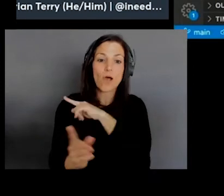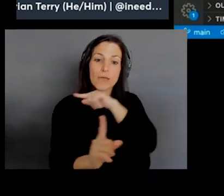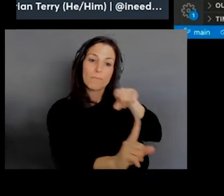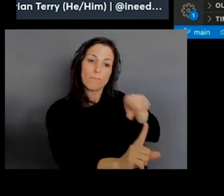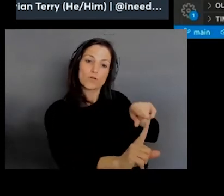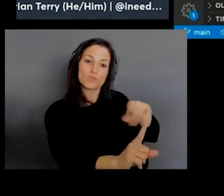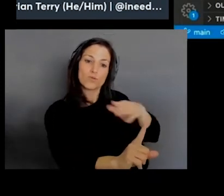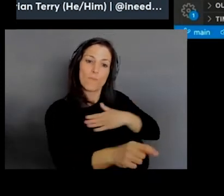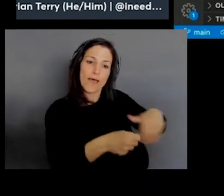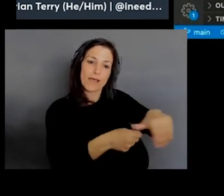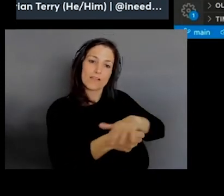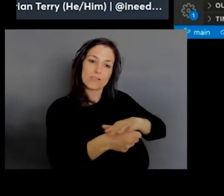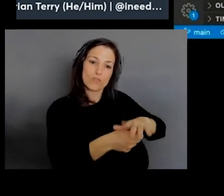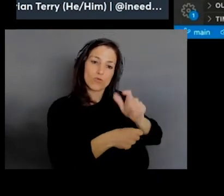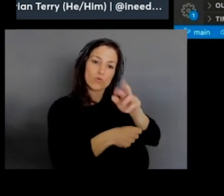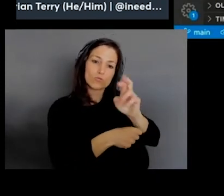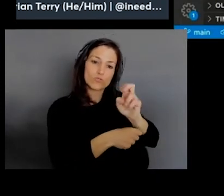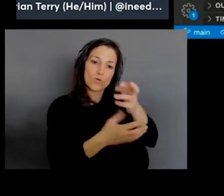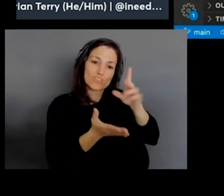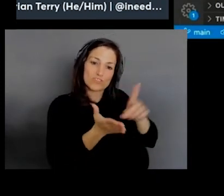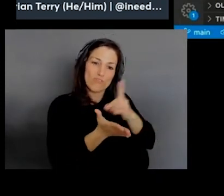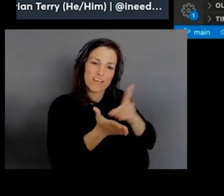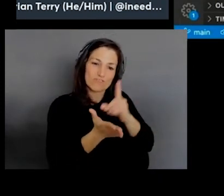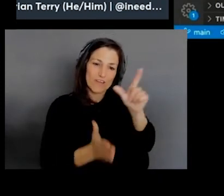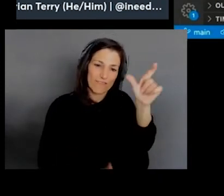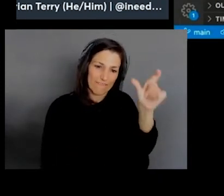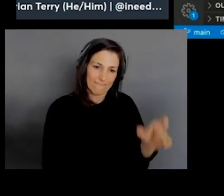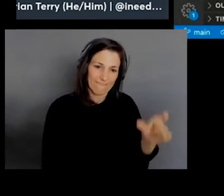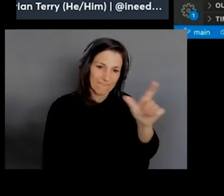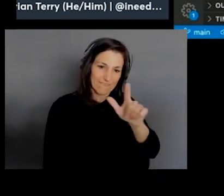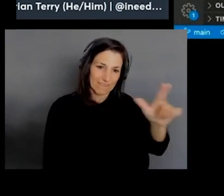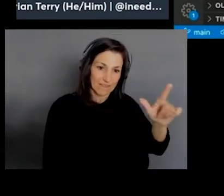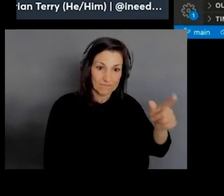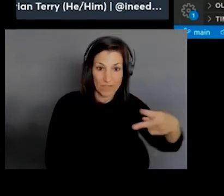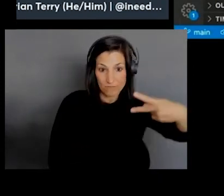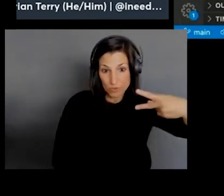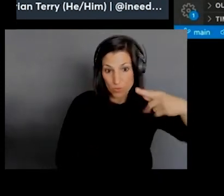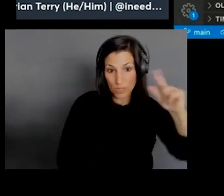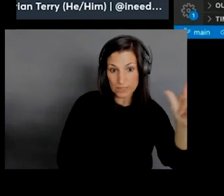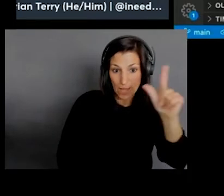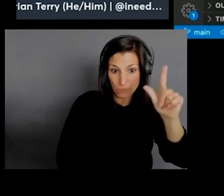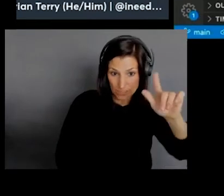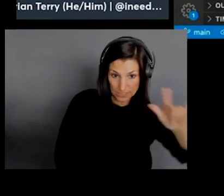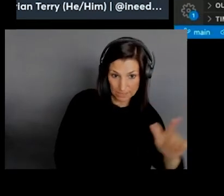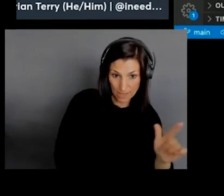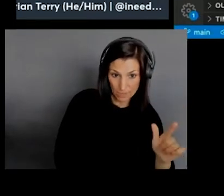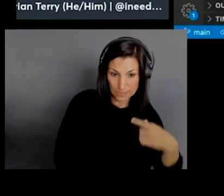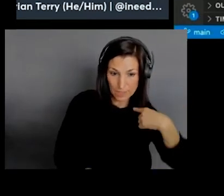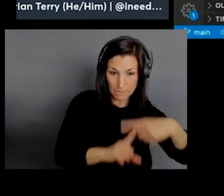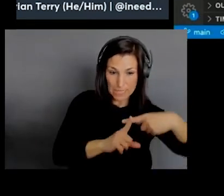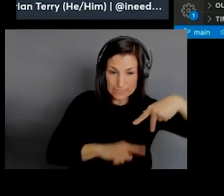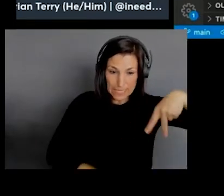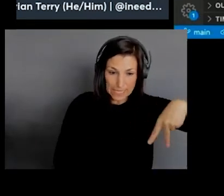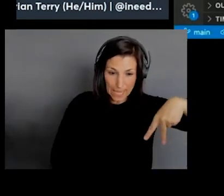which is right here on the left. And you'll see I've got, two libraries that I wrote along with a Lambda function, which is what I'm pointing to here,